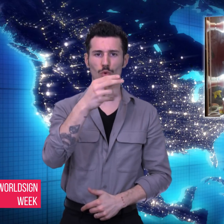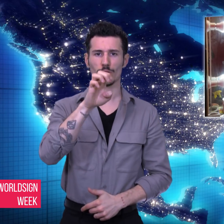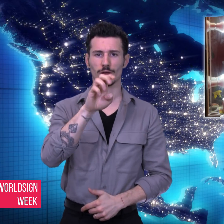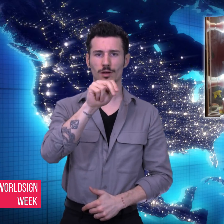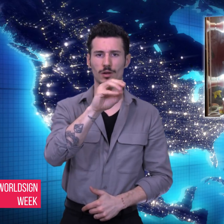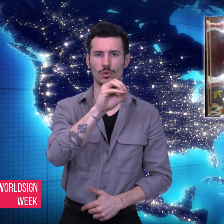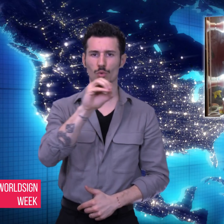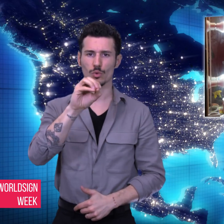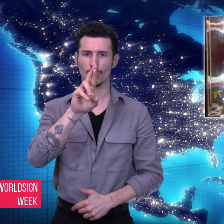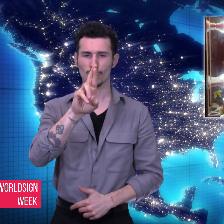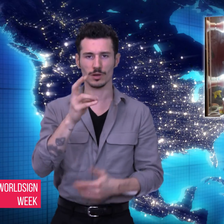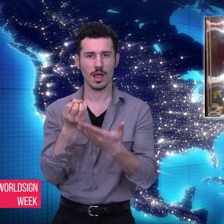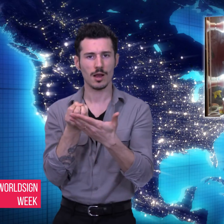in Lahore.